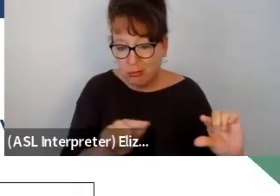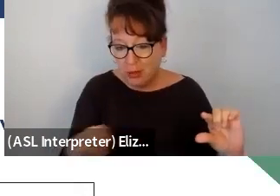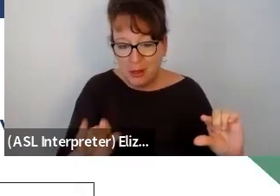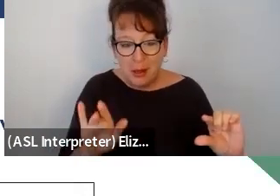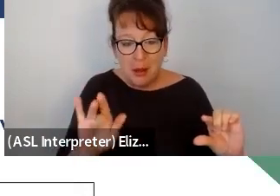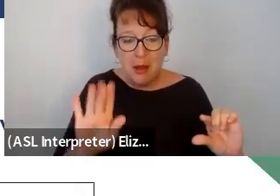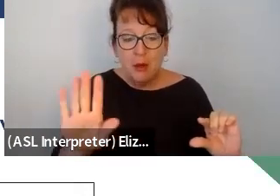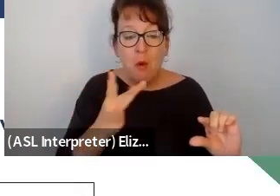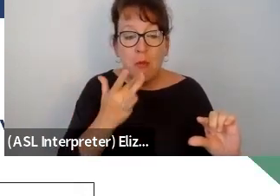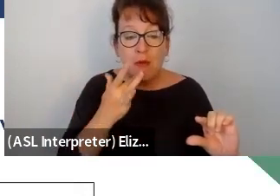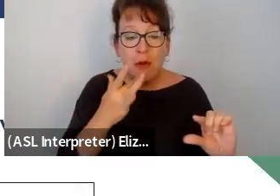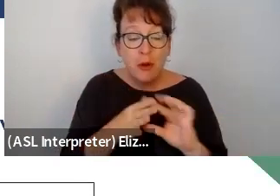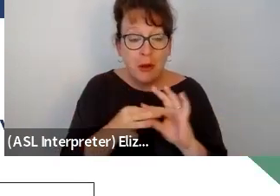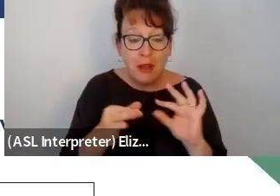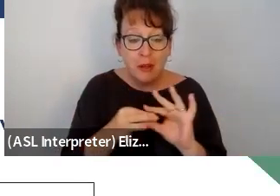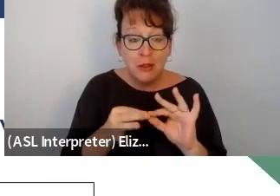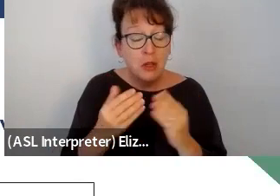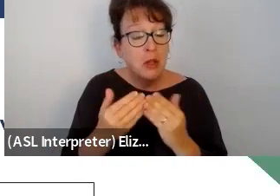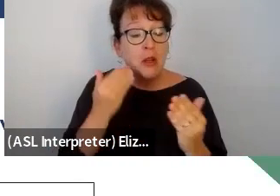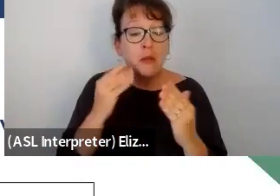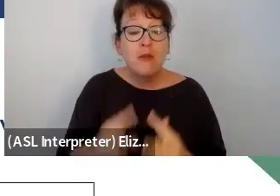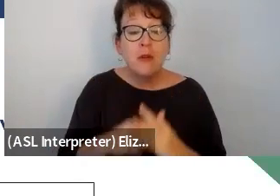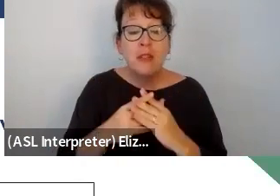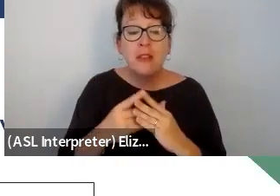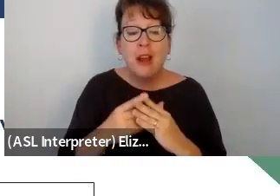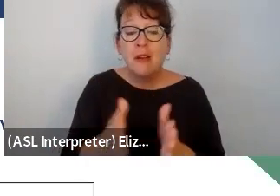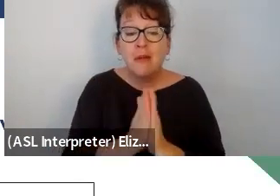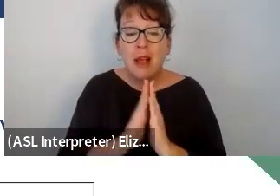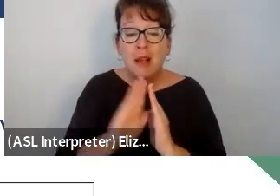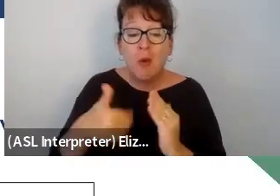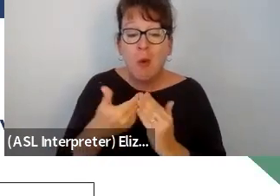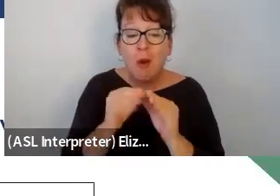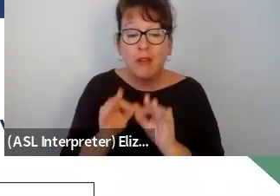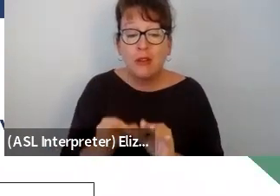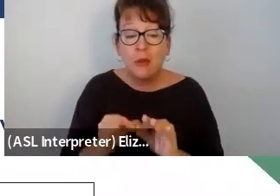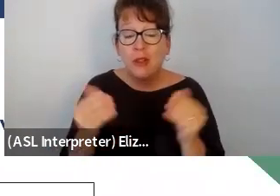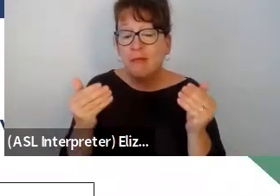of Air and Radiation will join us and kick things off. And then hand over to Alejandra Nunez,